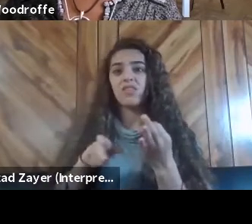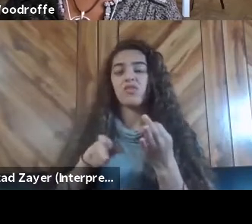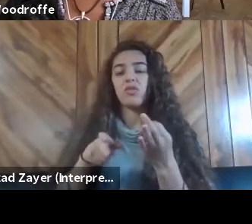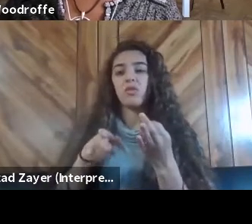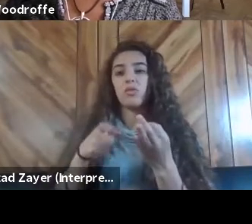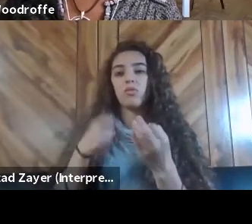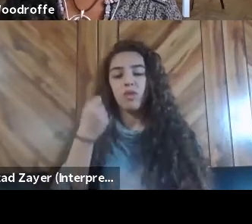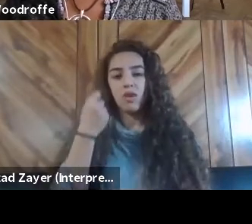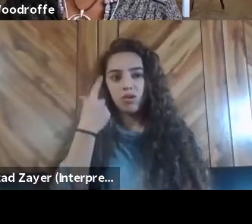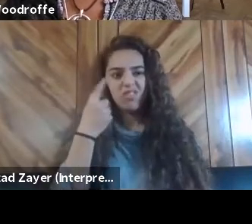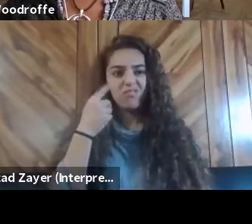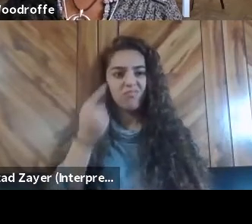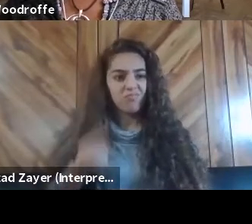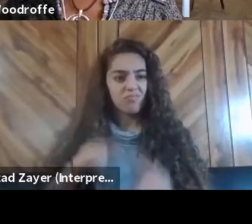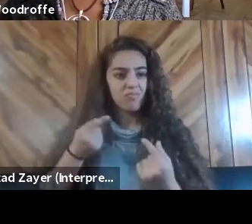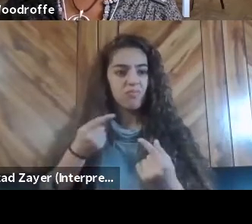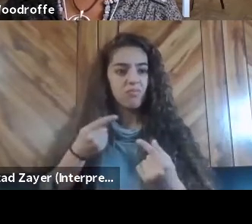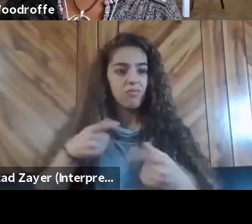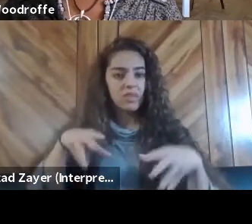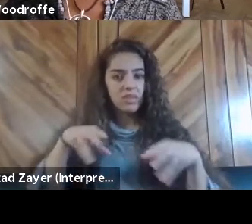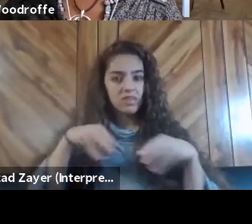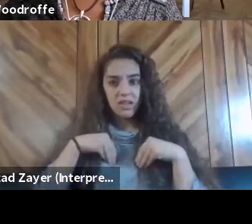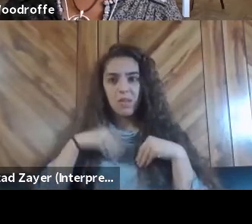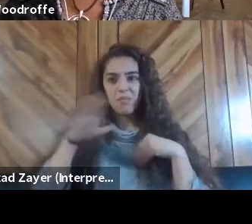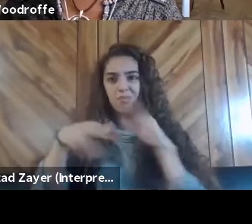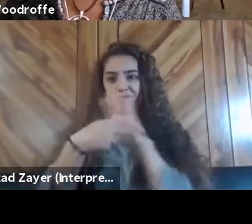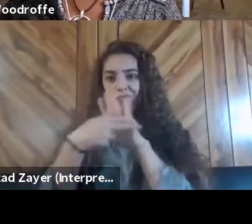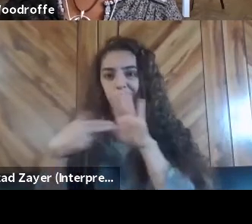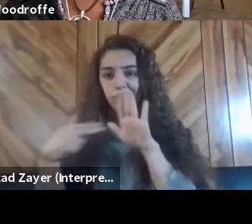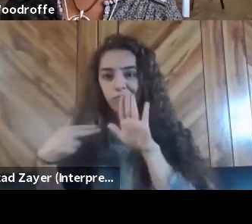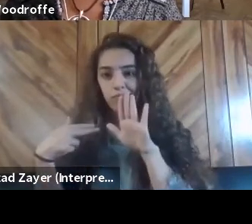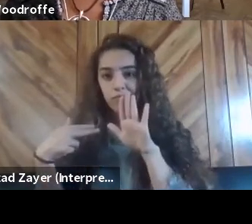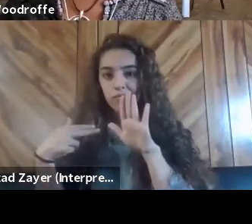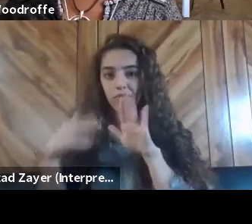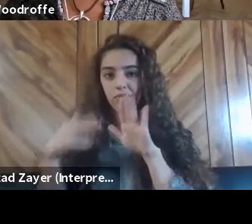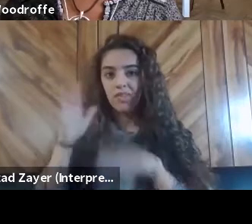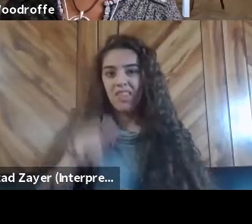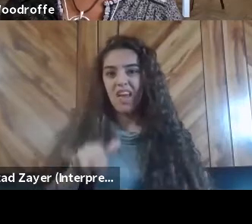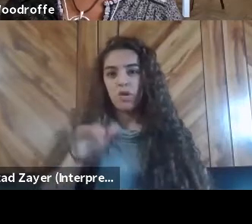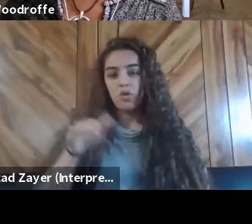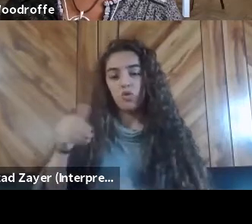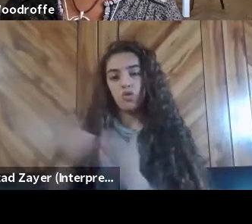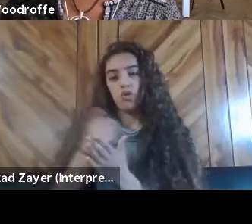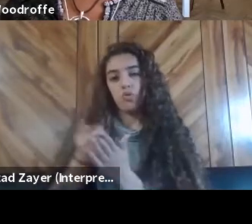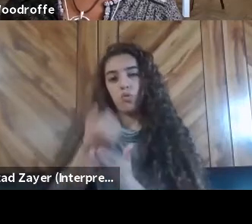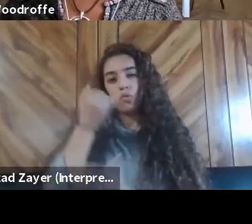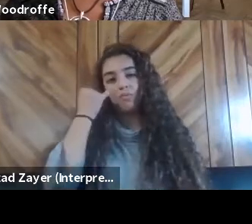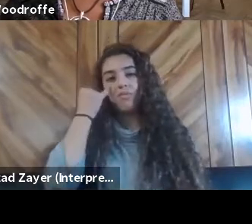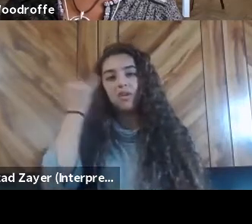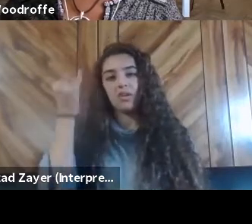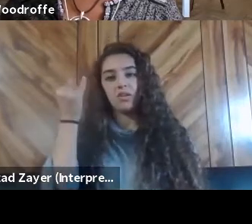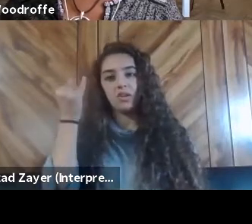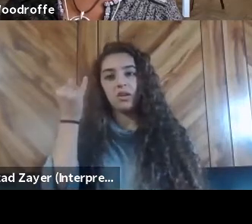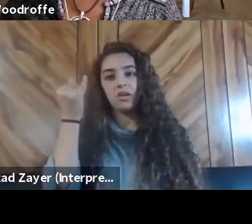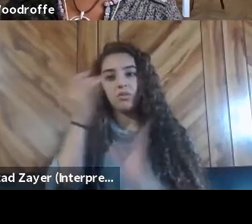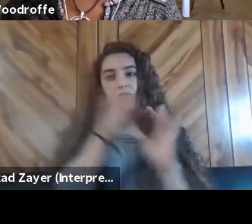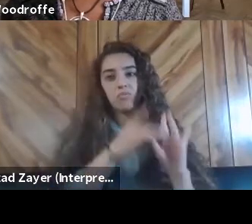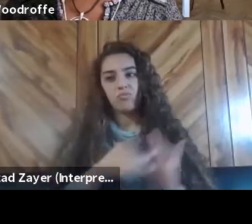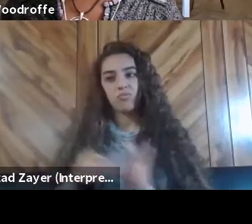this diagnosis, this new idea of what is,